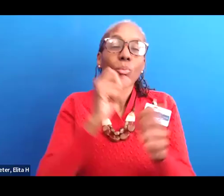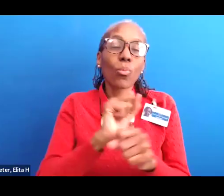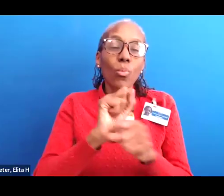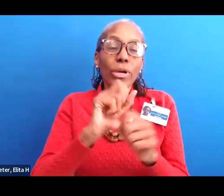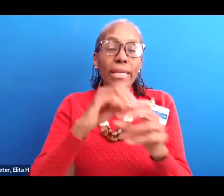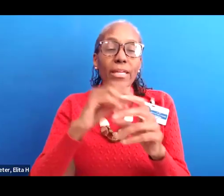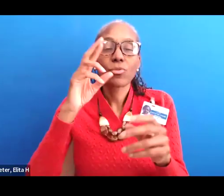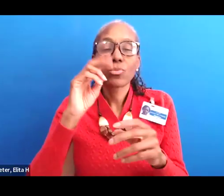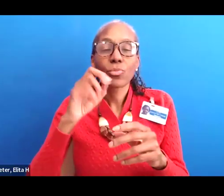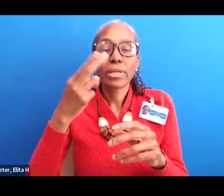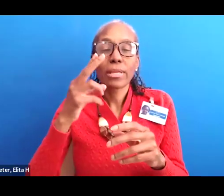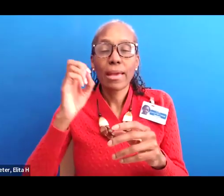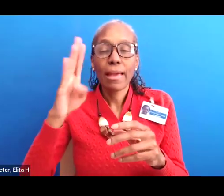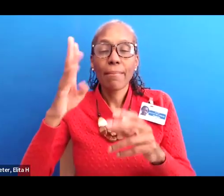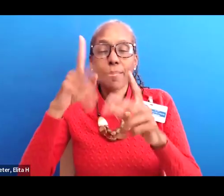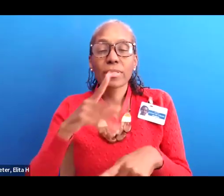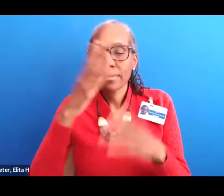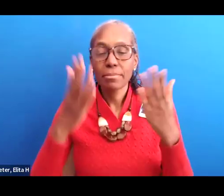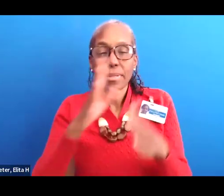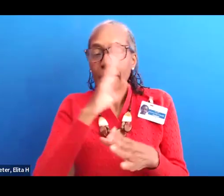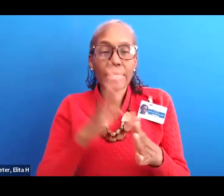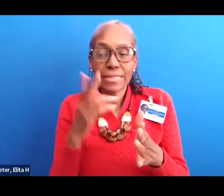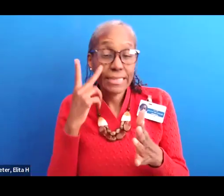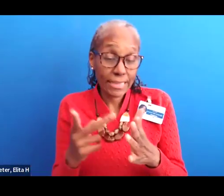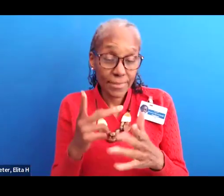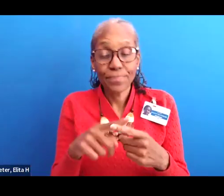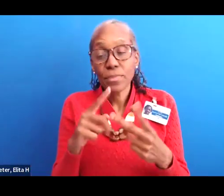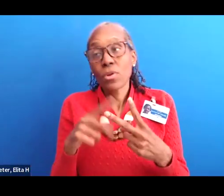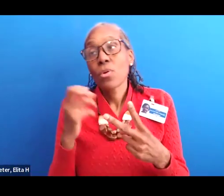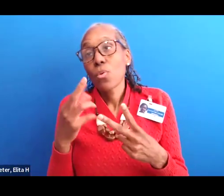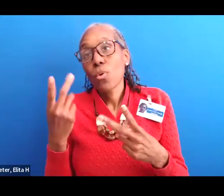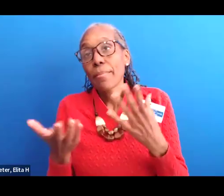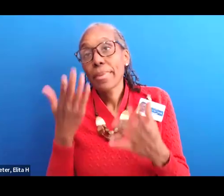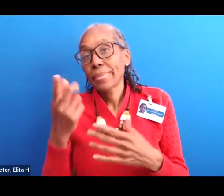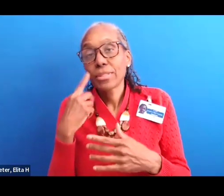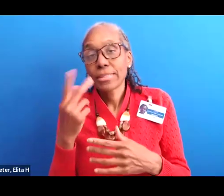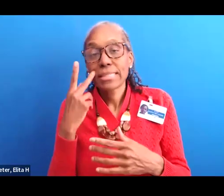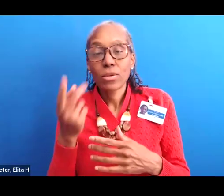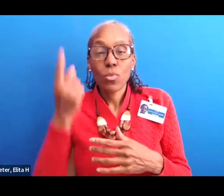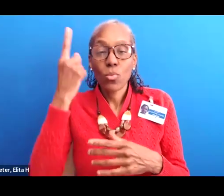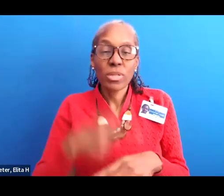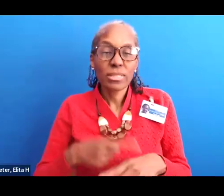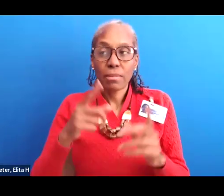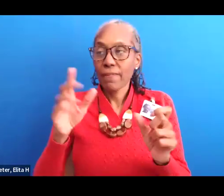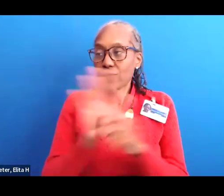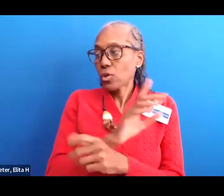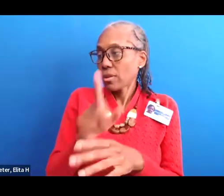facility, you might never see one, or you might see one in a lifetime on a neurology floor.